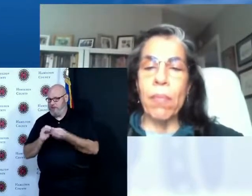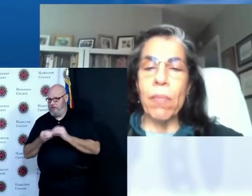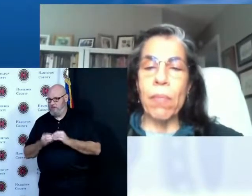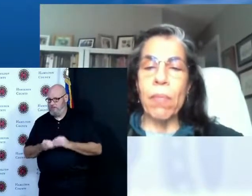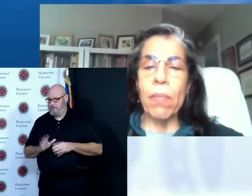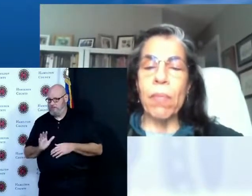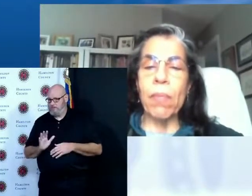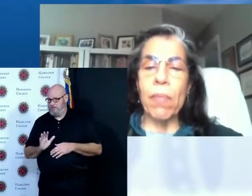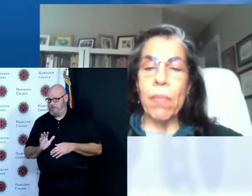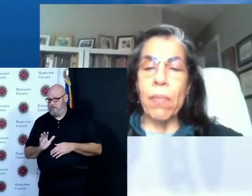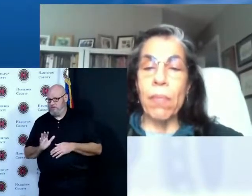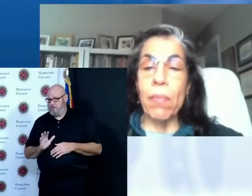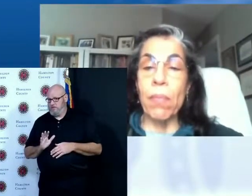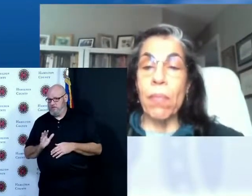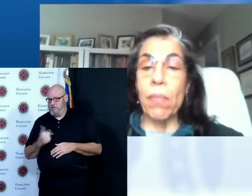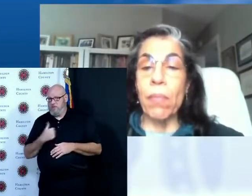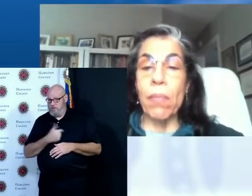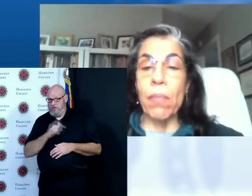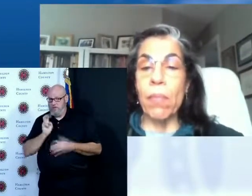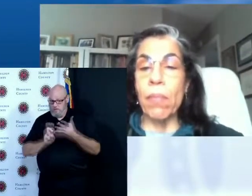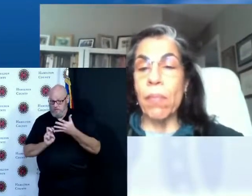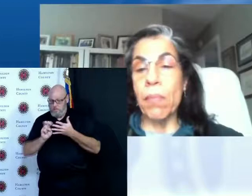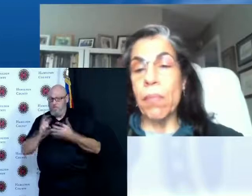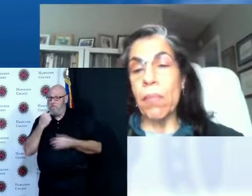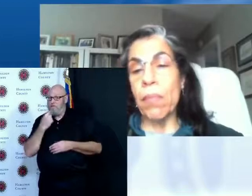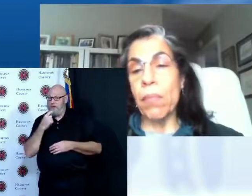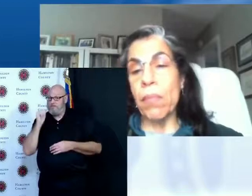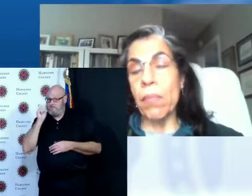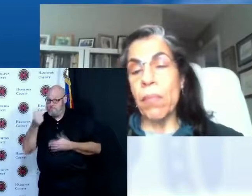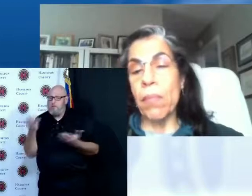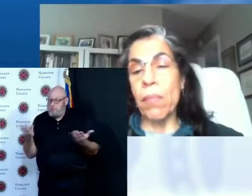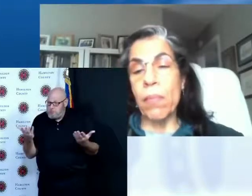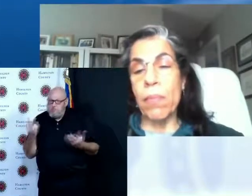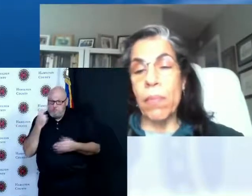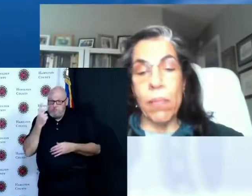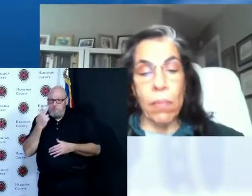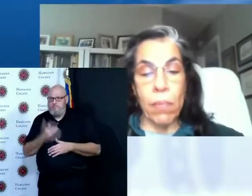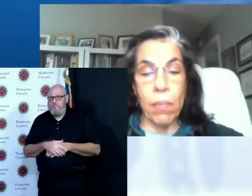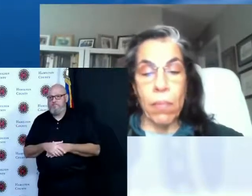as of last Thursday we only had three of seven metrics flagged unfortunately we still have